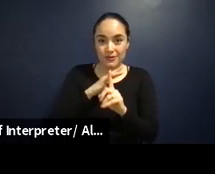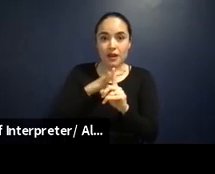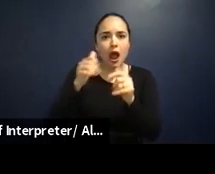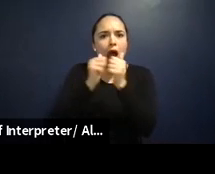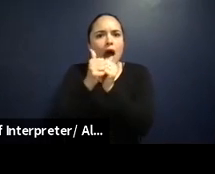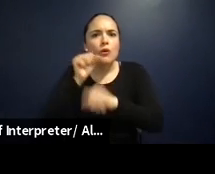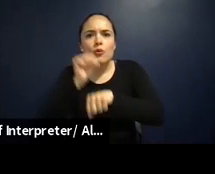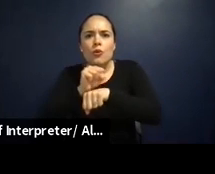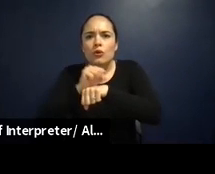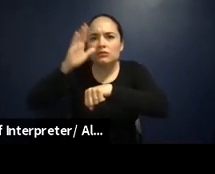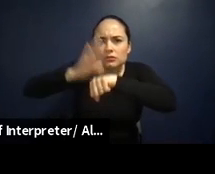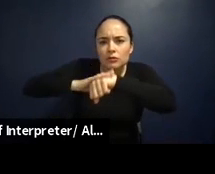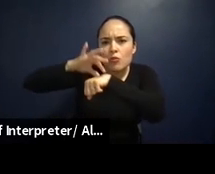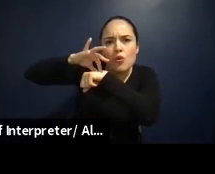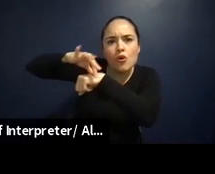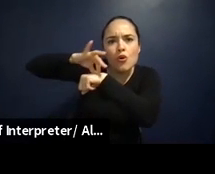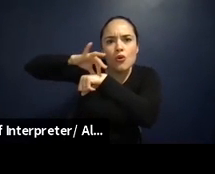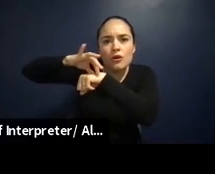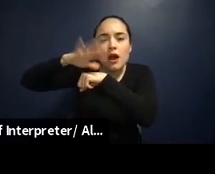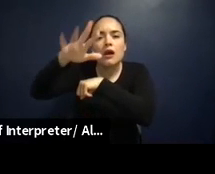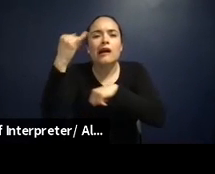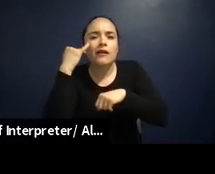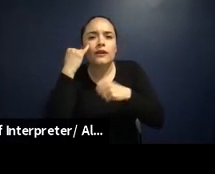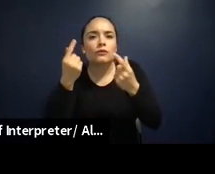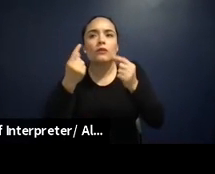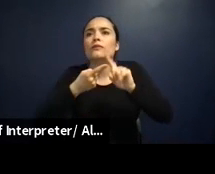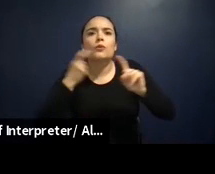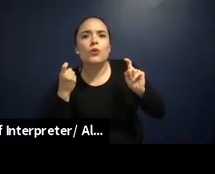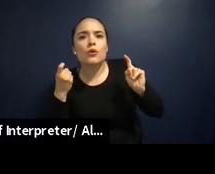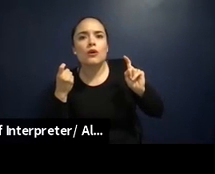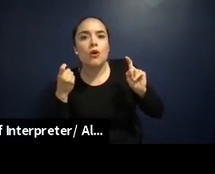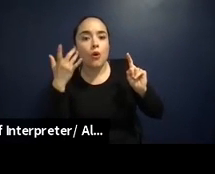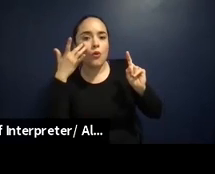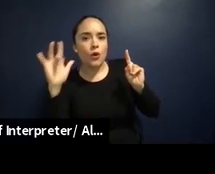ton of material from a gold mine, you might only get a couple of ounces of gold out, so